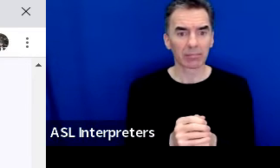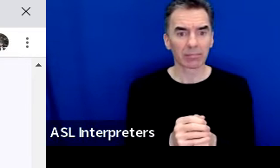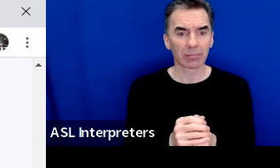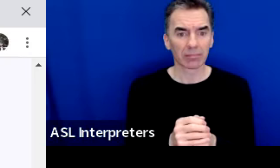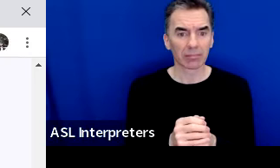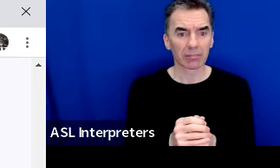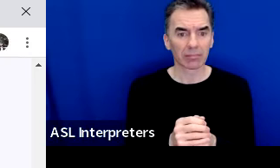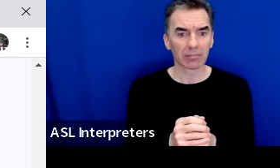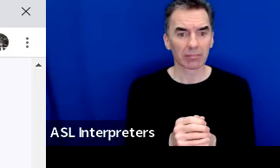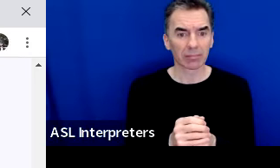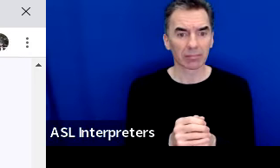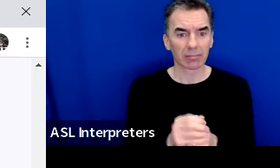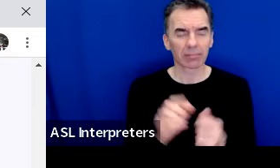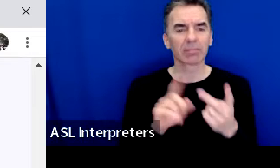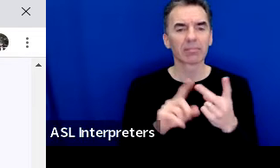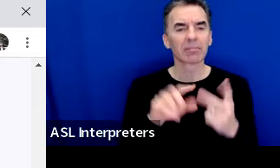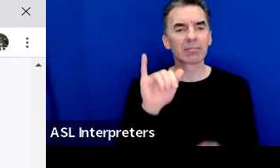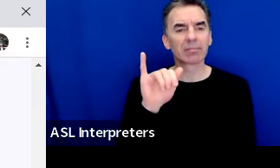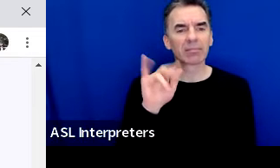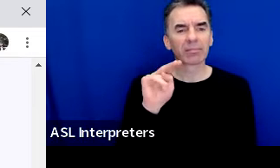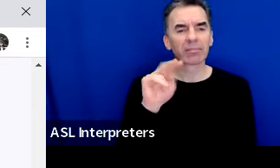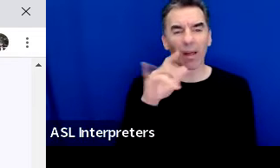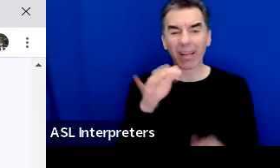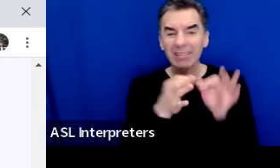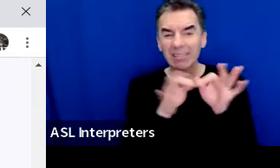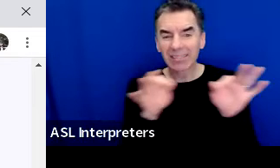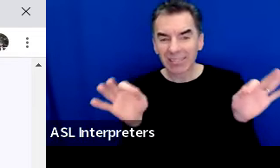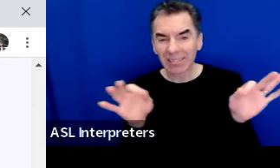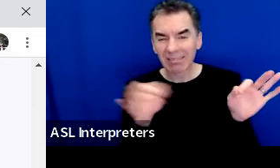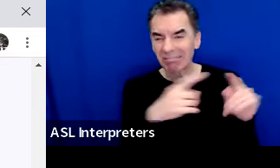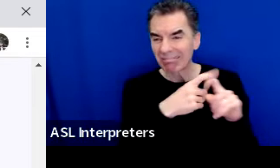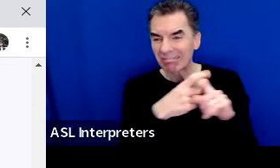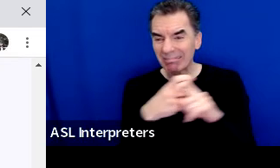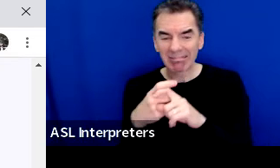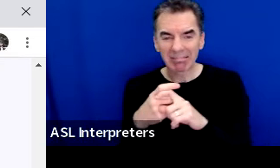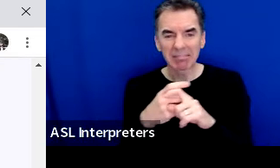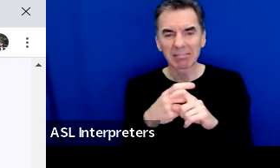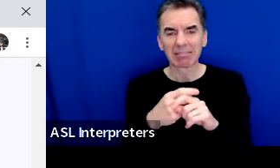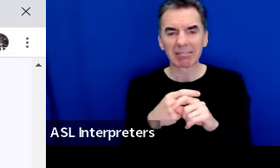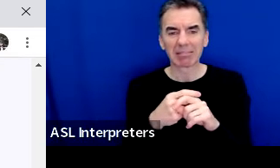So it's the integral of X to the power natural log of the number times that x.